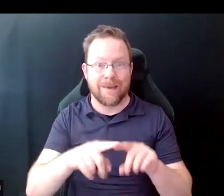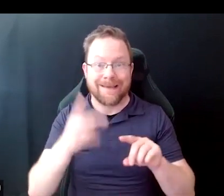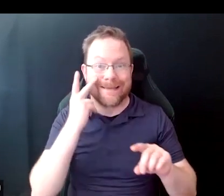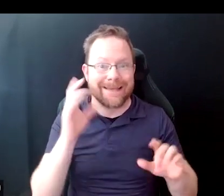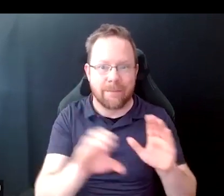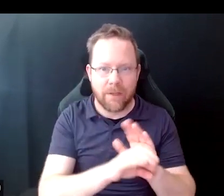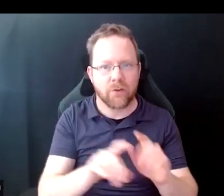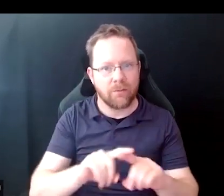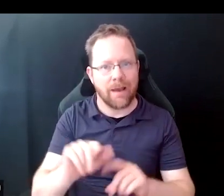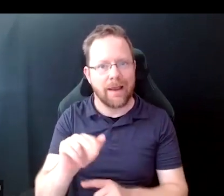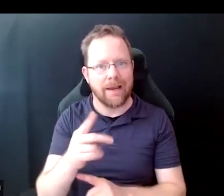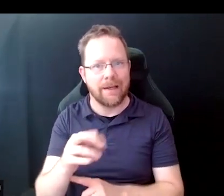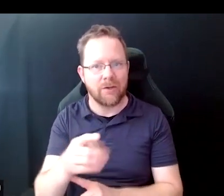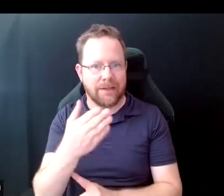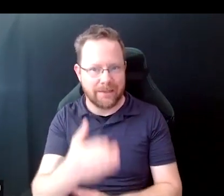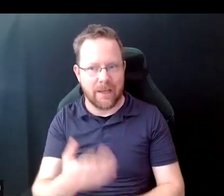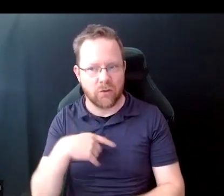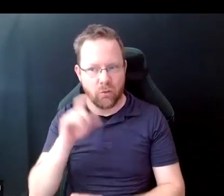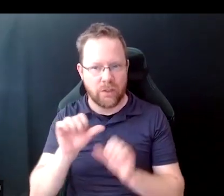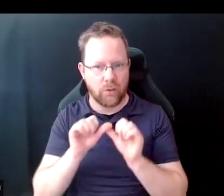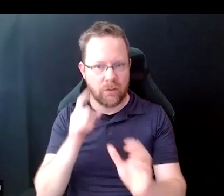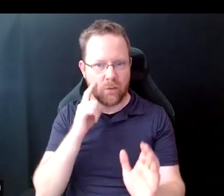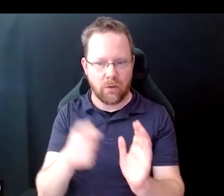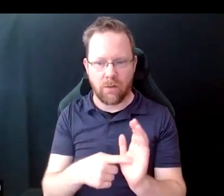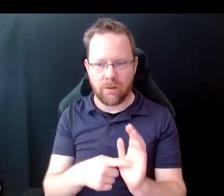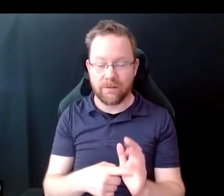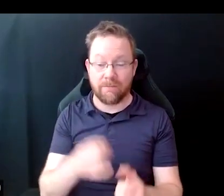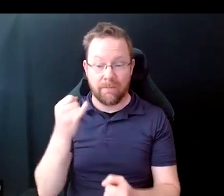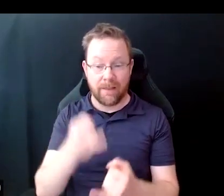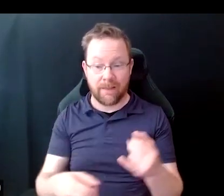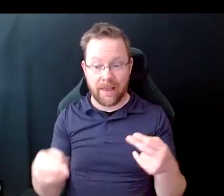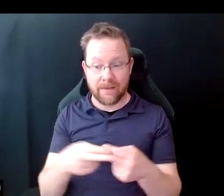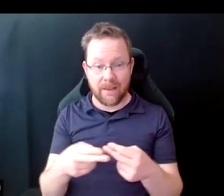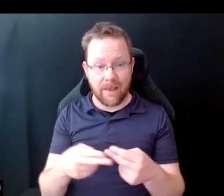and we want to make sure that we continue to acknowledge that. My last slide here is that's what the people